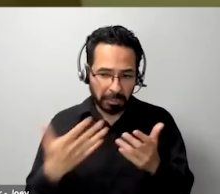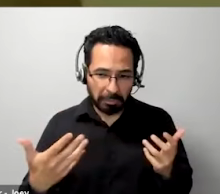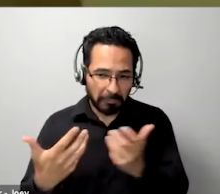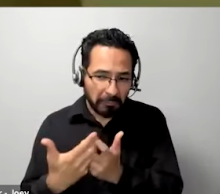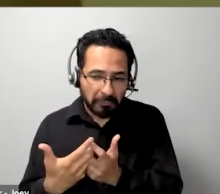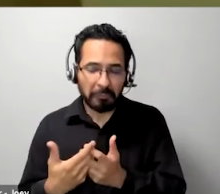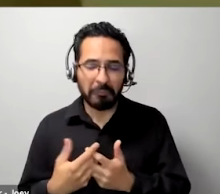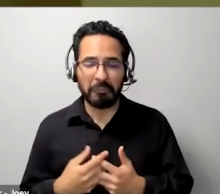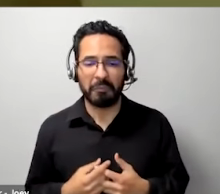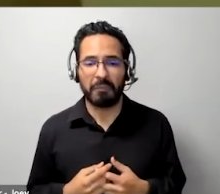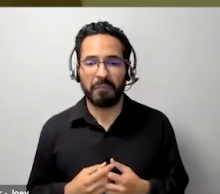And it was.